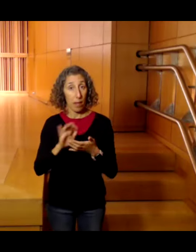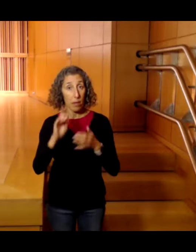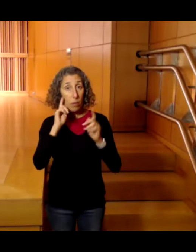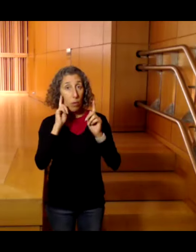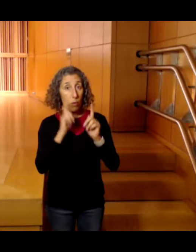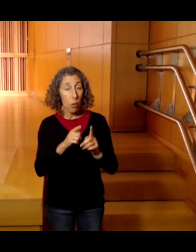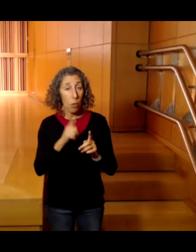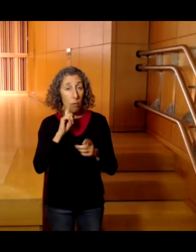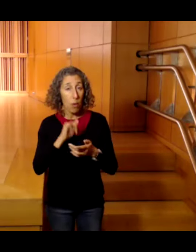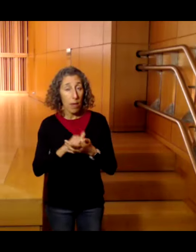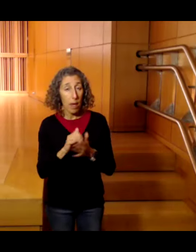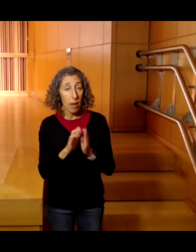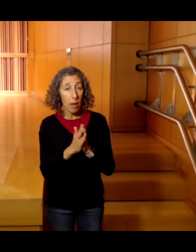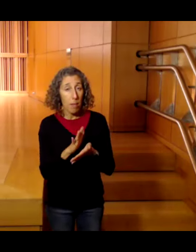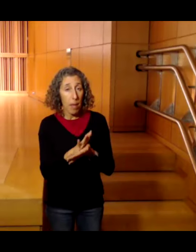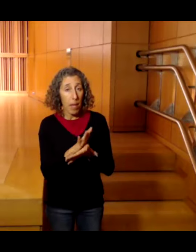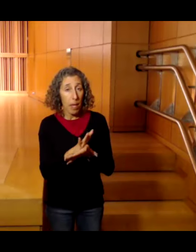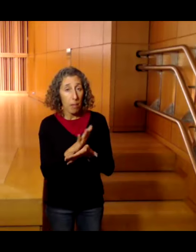were at least formally similar to the ones that animate my own.